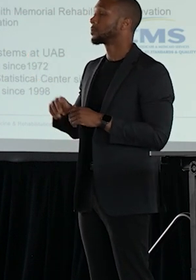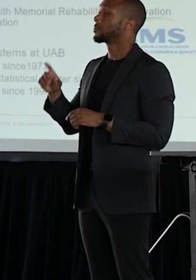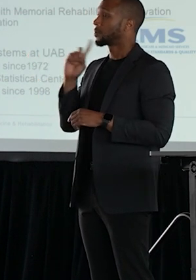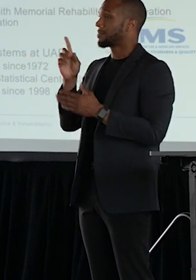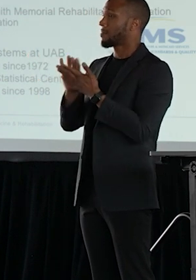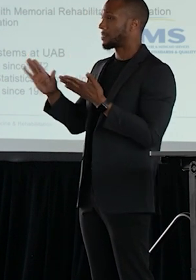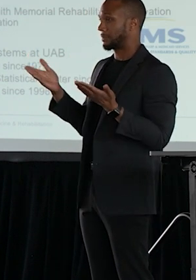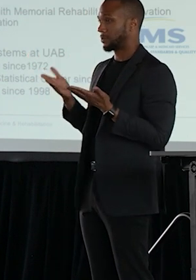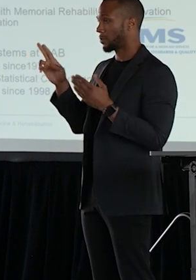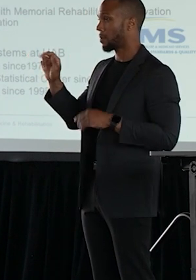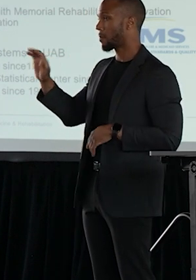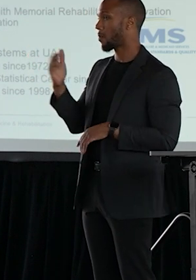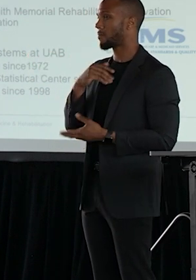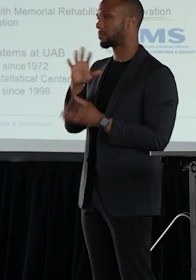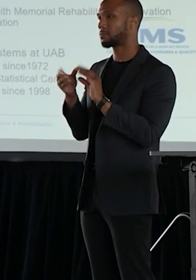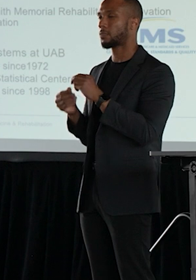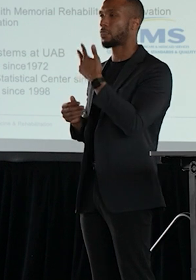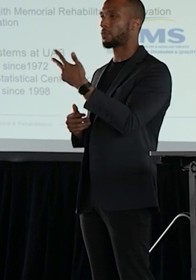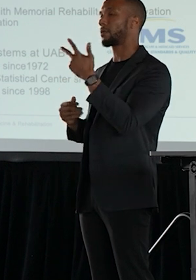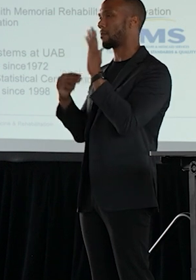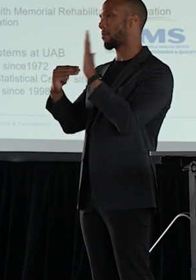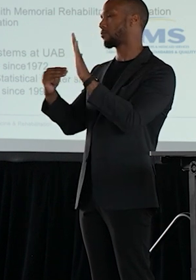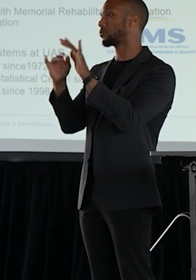at UAB, we have three Model Systems Center here. We got